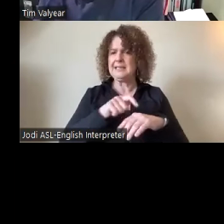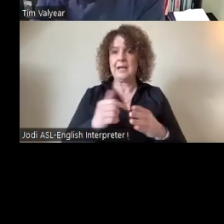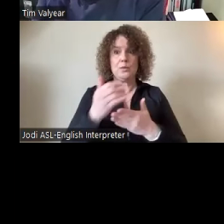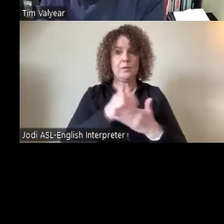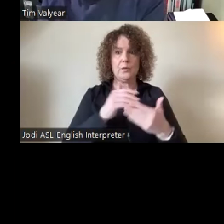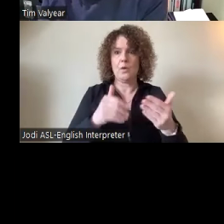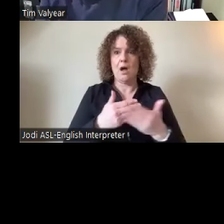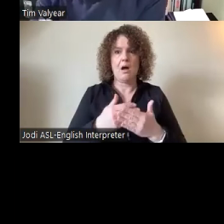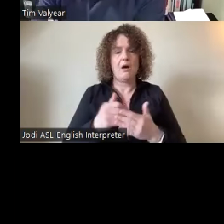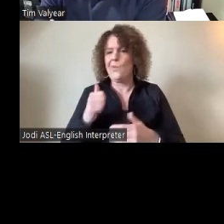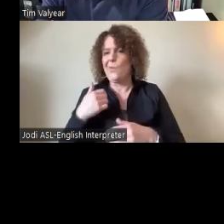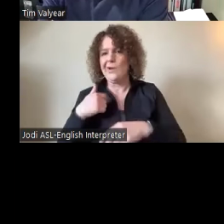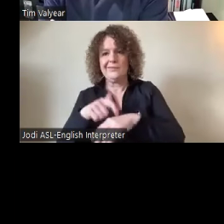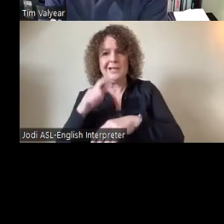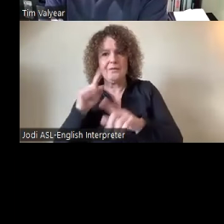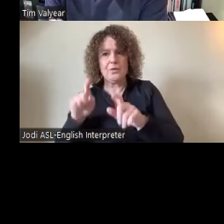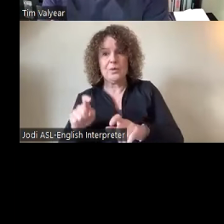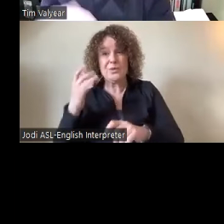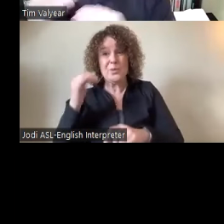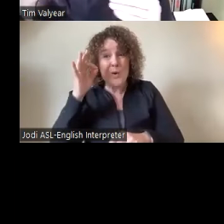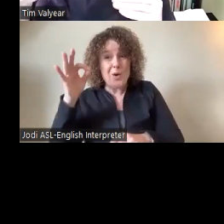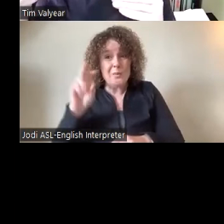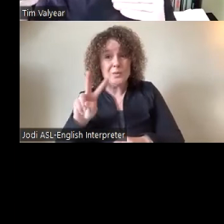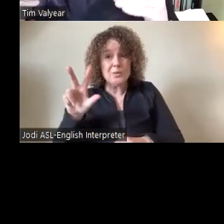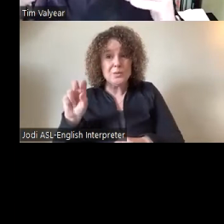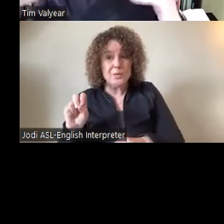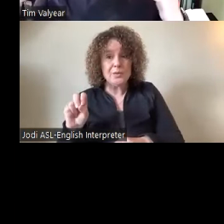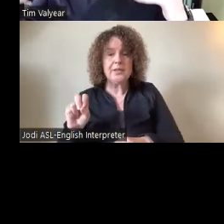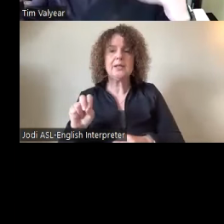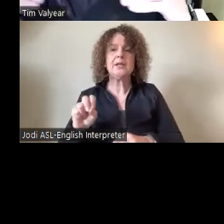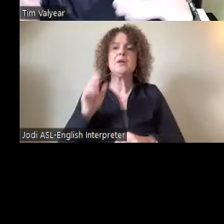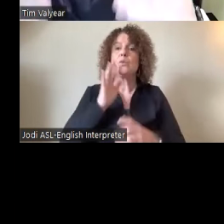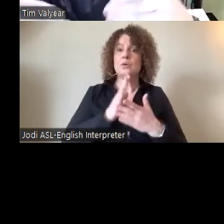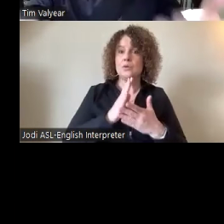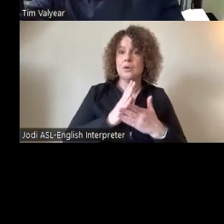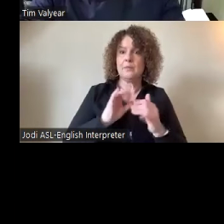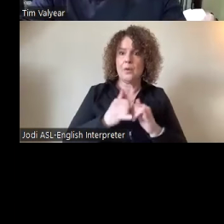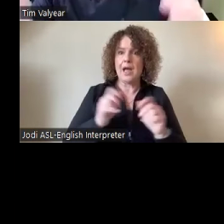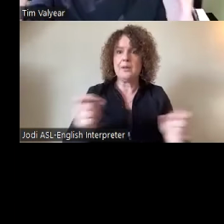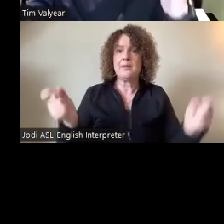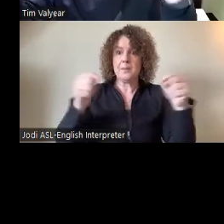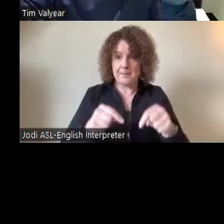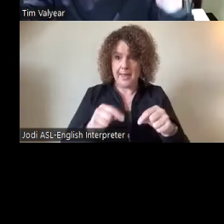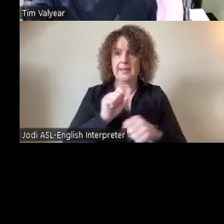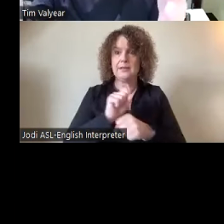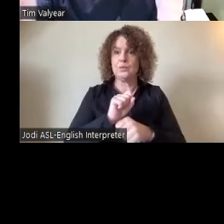to live with. The next bunch of slides, and I don't think we'll have time to go through them or we won't